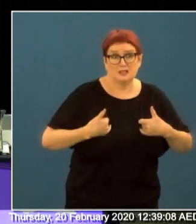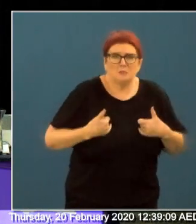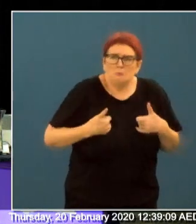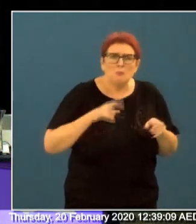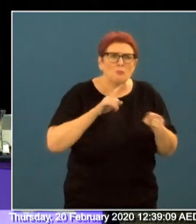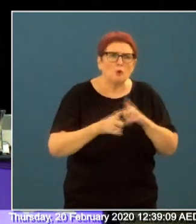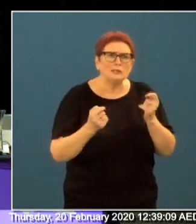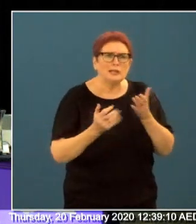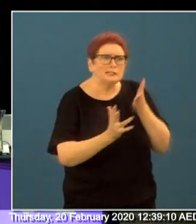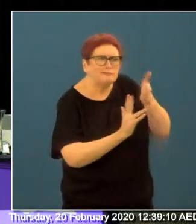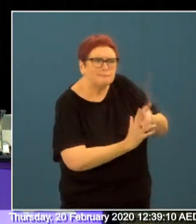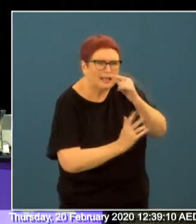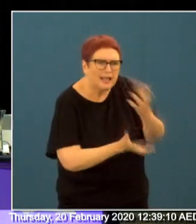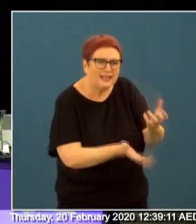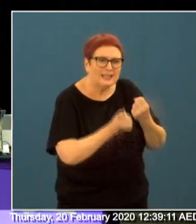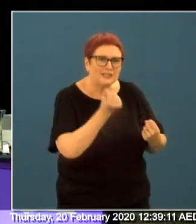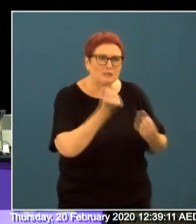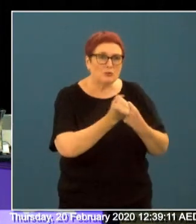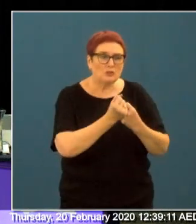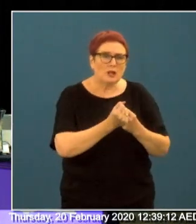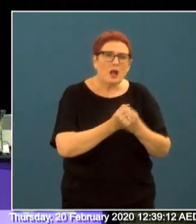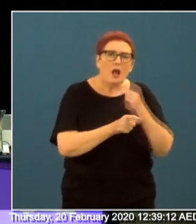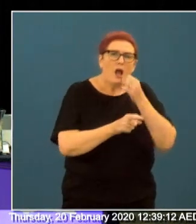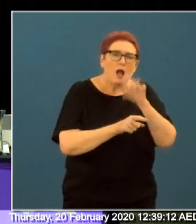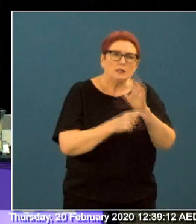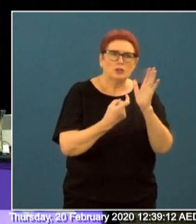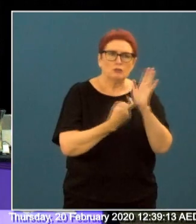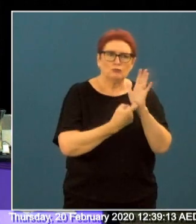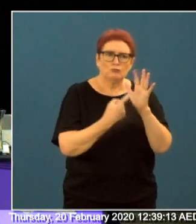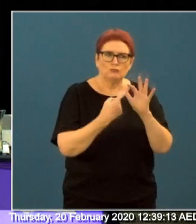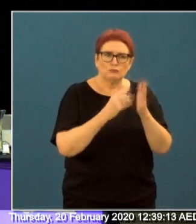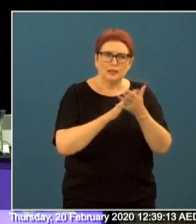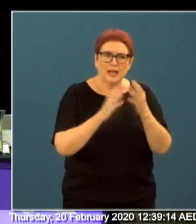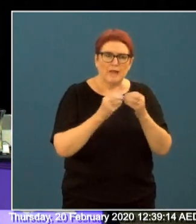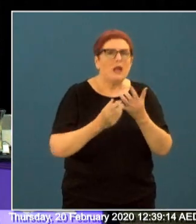Has there been any work done on rehabilitation? So if a person with a disability has a fall or a stroke,